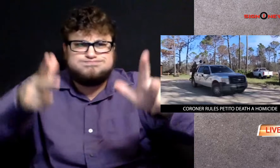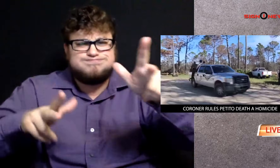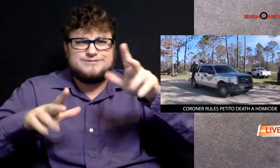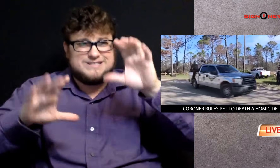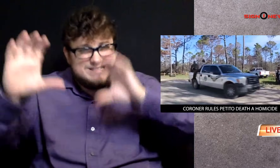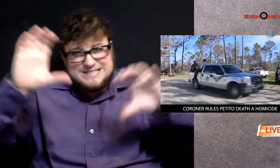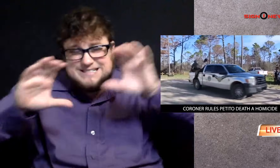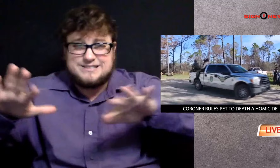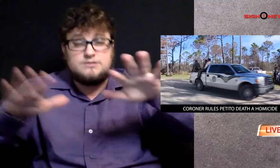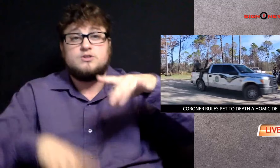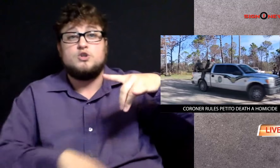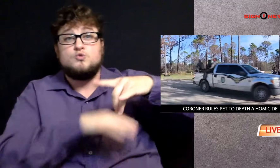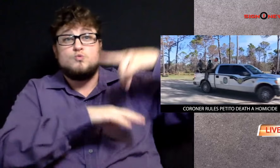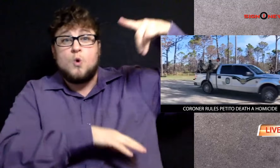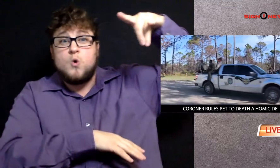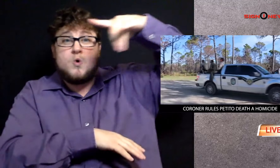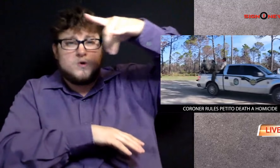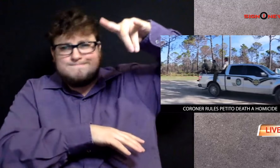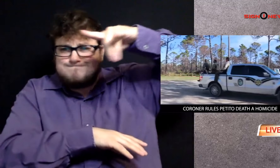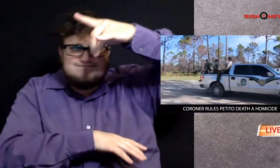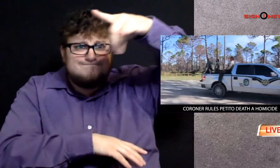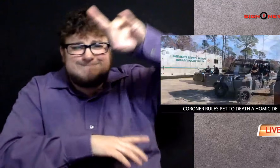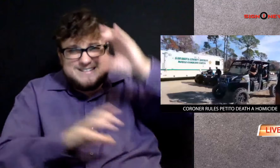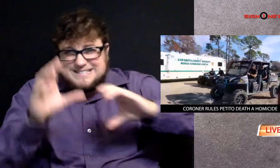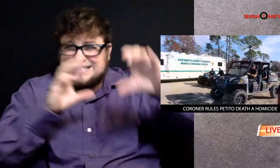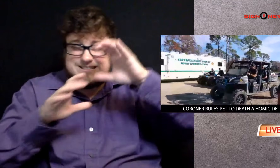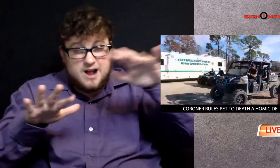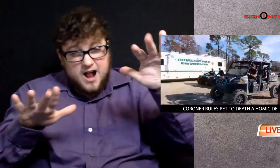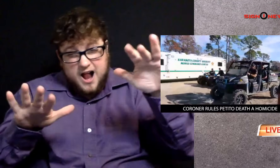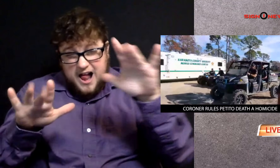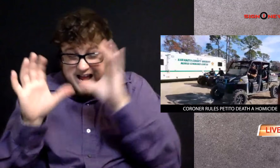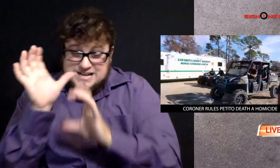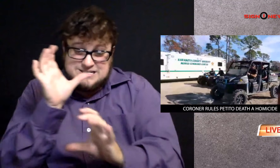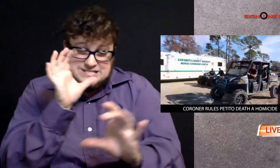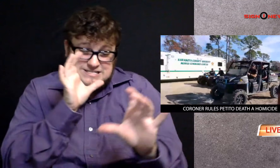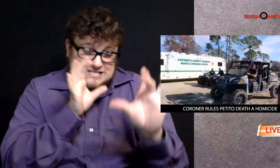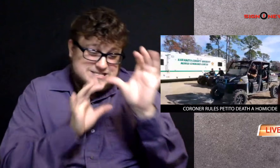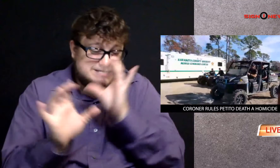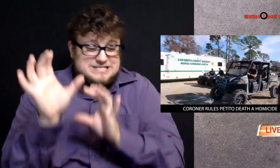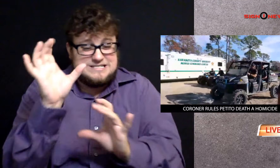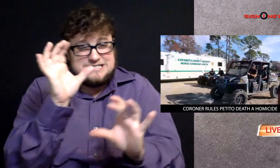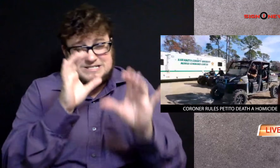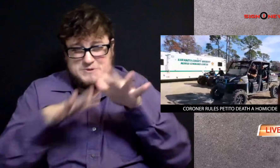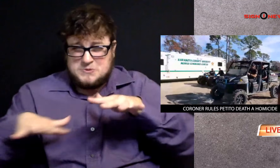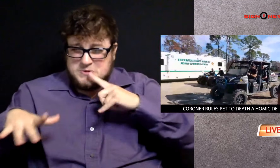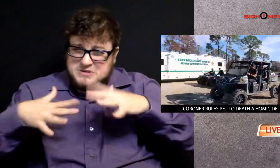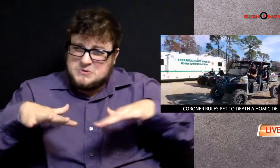they're searching by foot with canines using all terrain vehicles and drones to using all terrain vehicles and drones to cover the vast area of treacherous